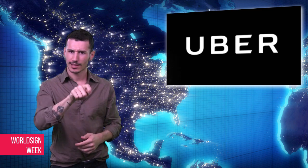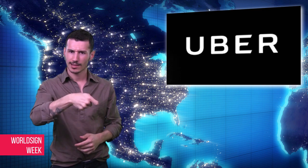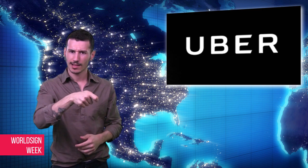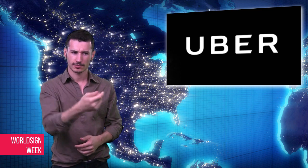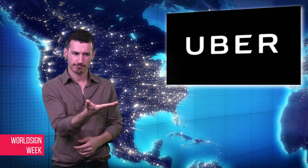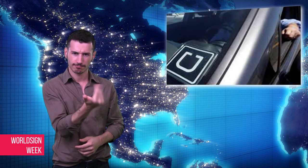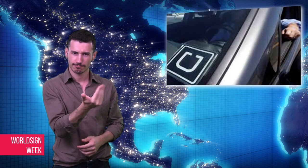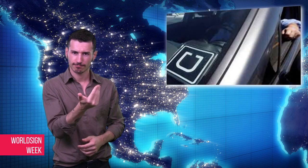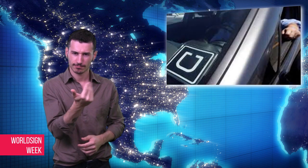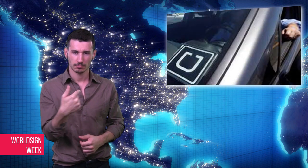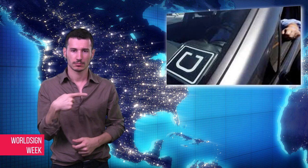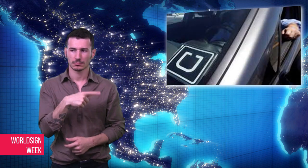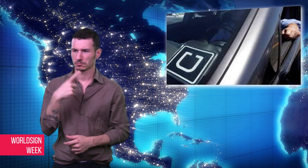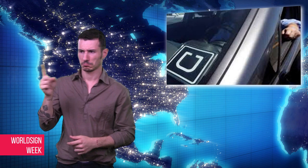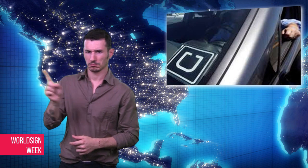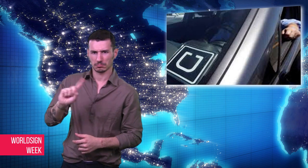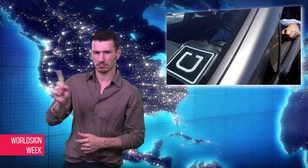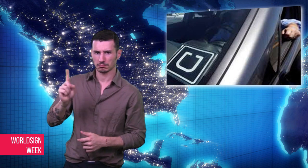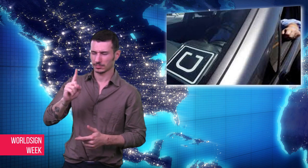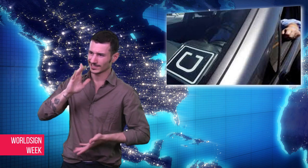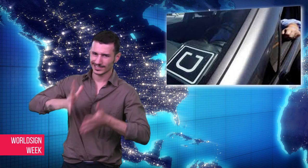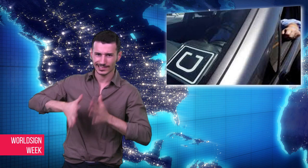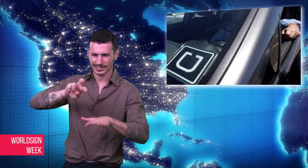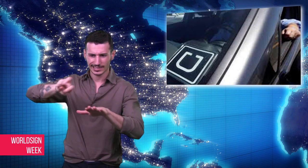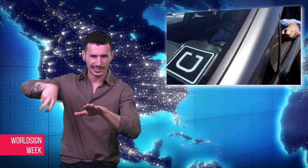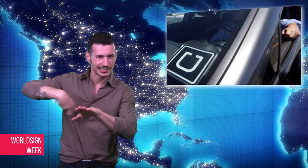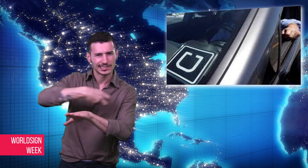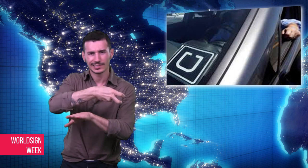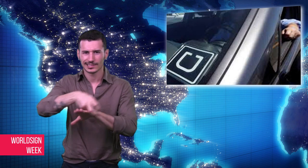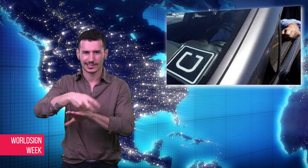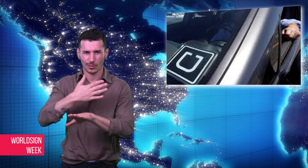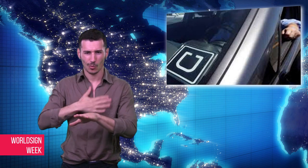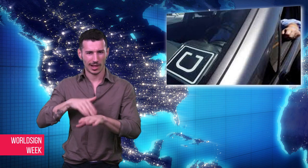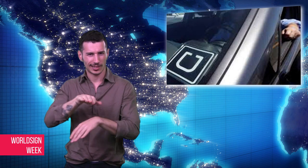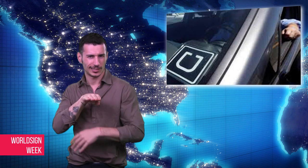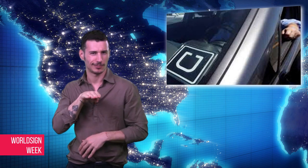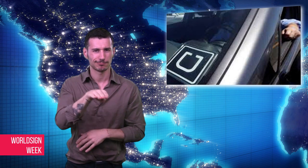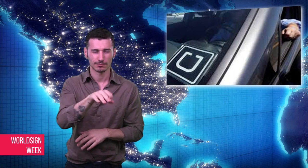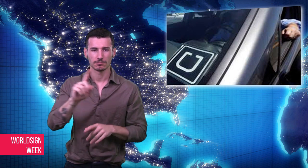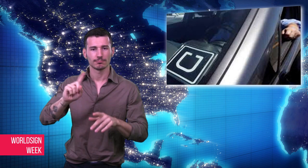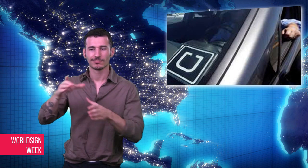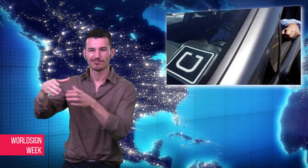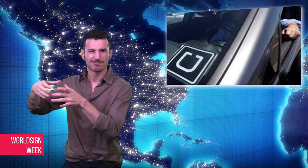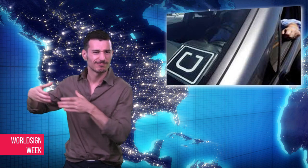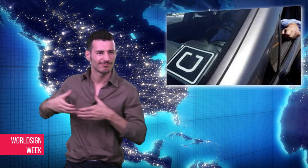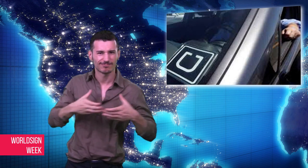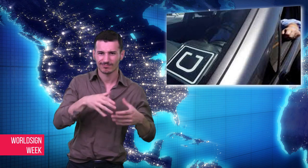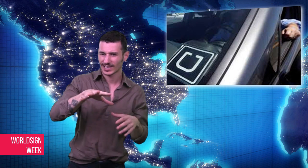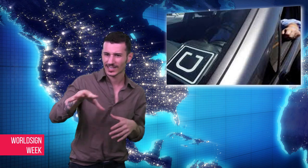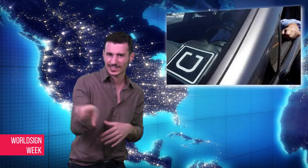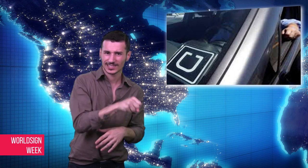He refused to give his car keys and tried to drive away. The teenagers